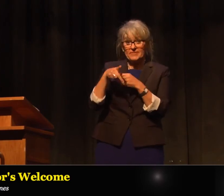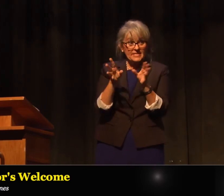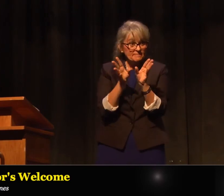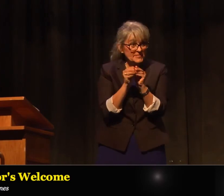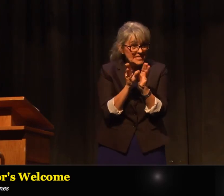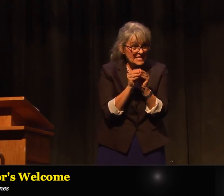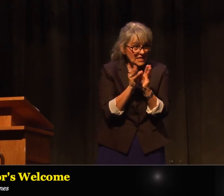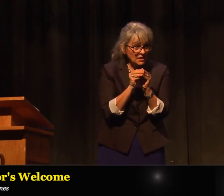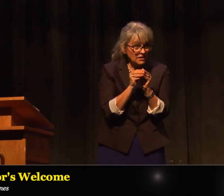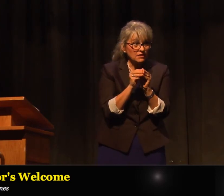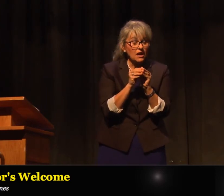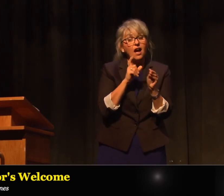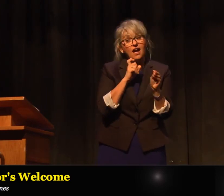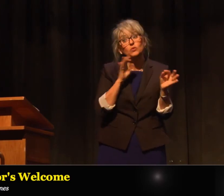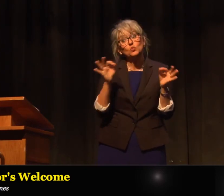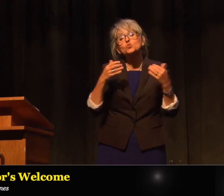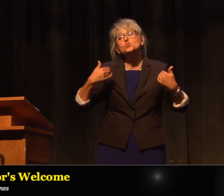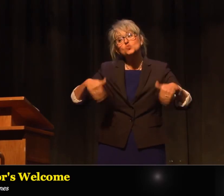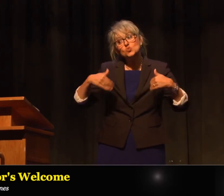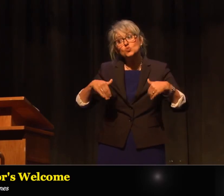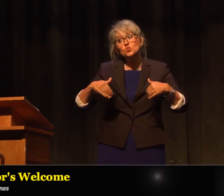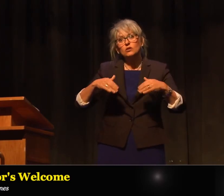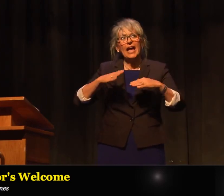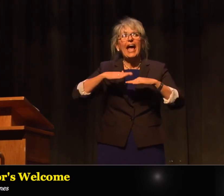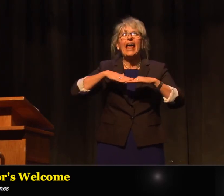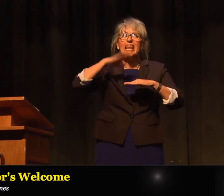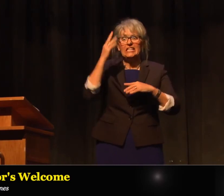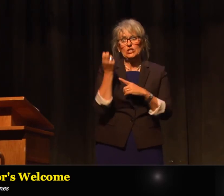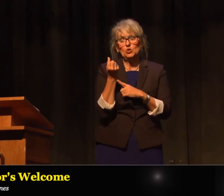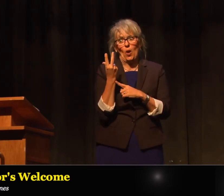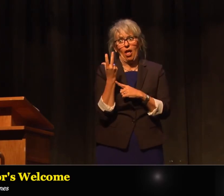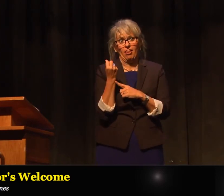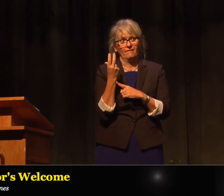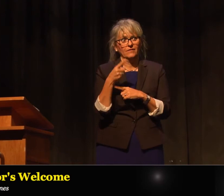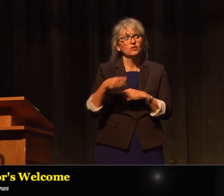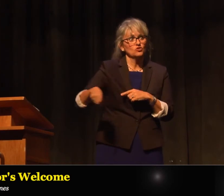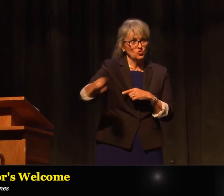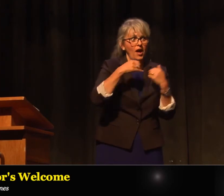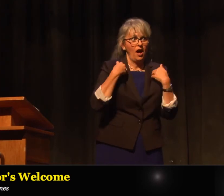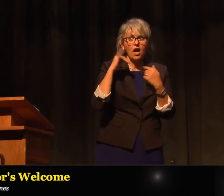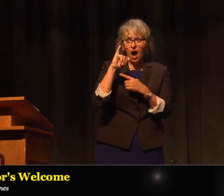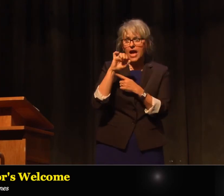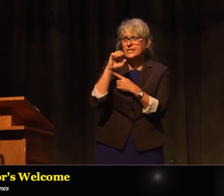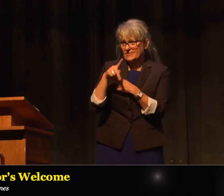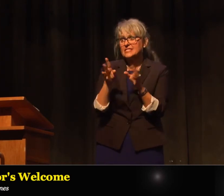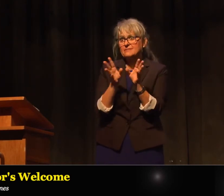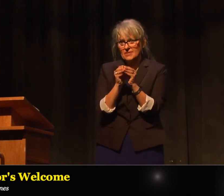and your IEP meetings, you had at least 12 of them.